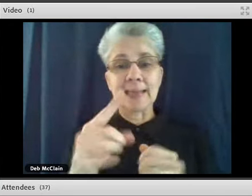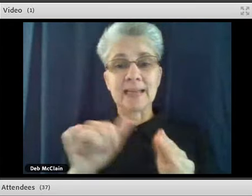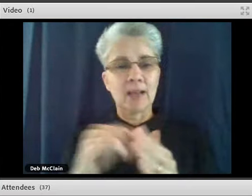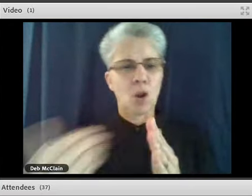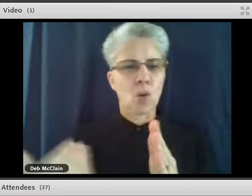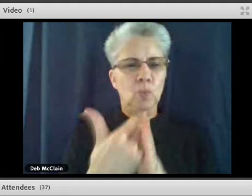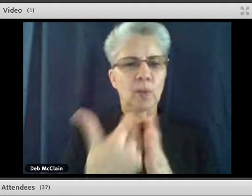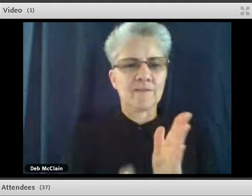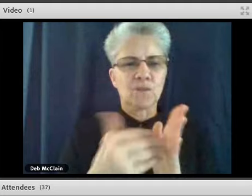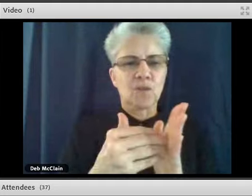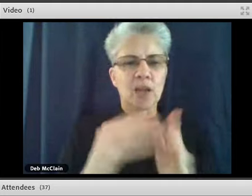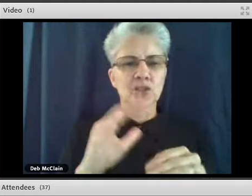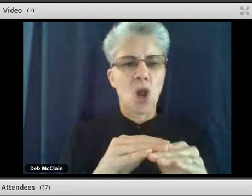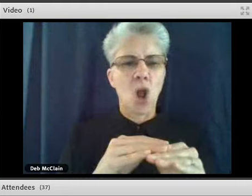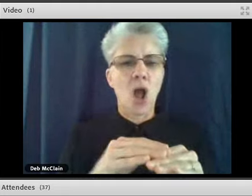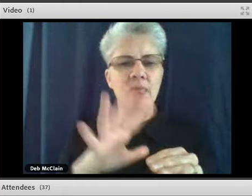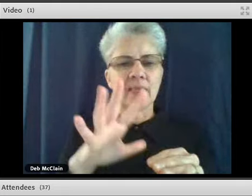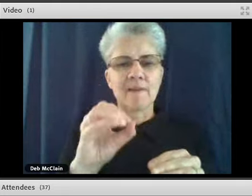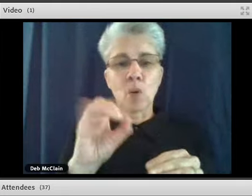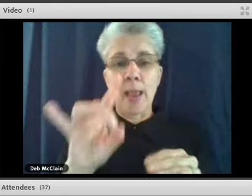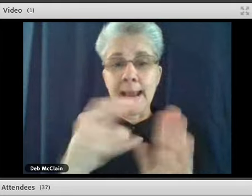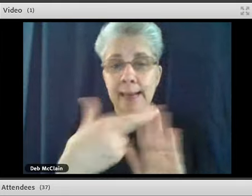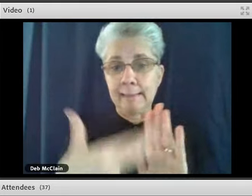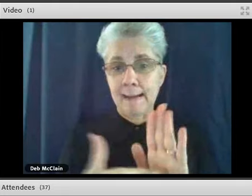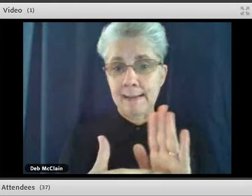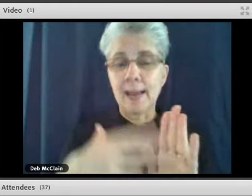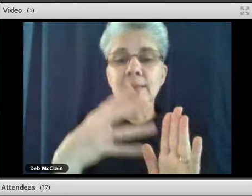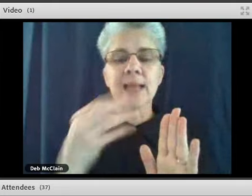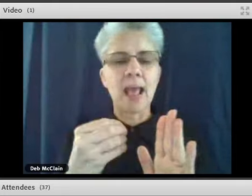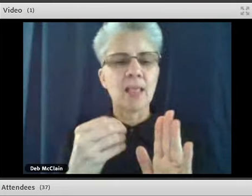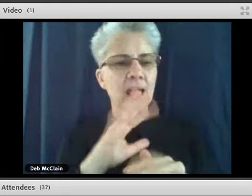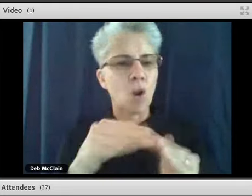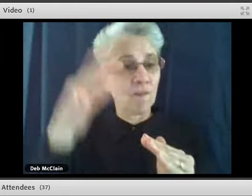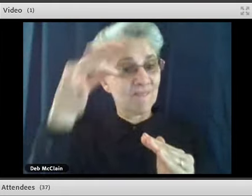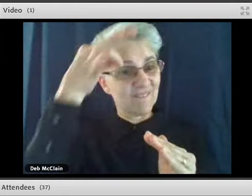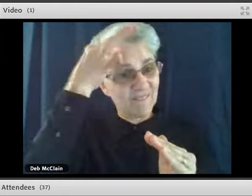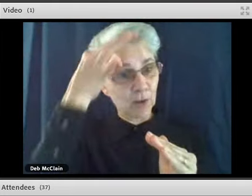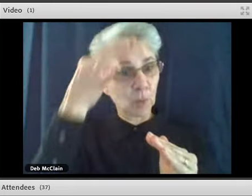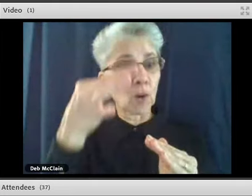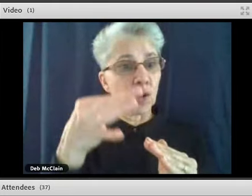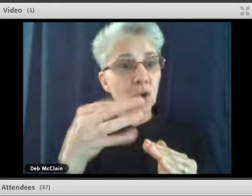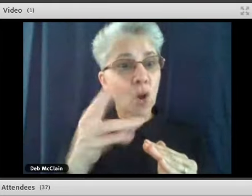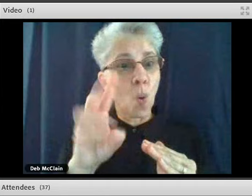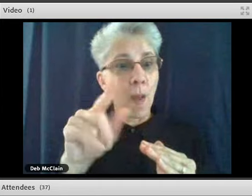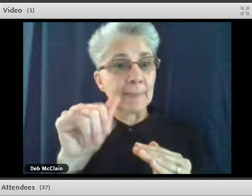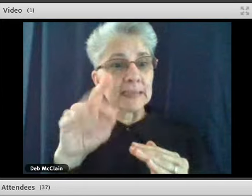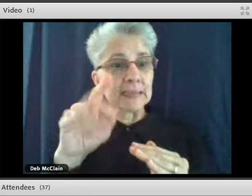they did a refresh on the 508 guidelines, and that whole federal website standards.